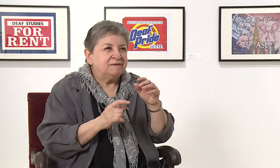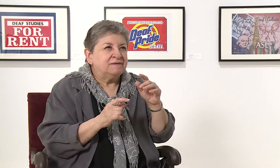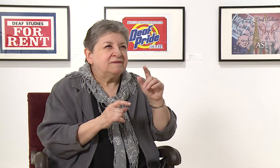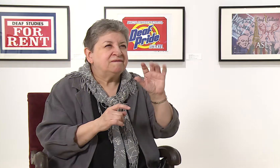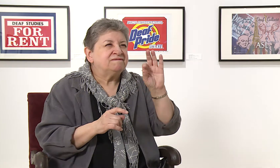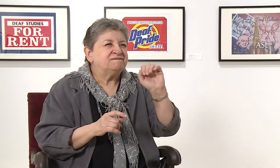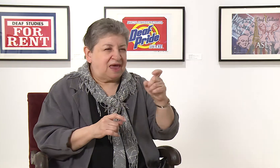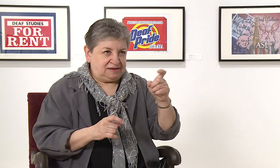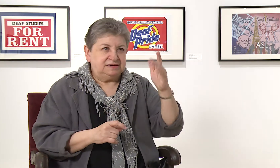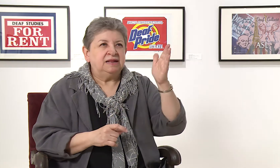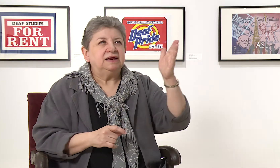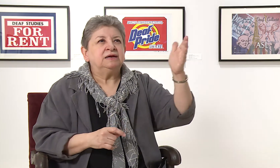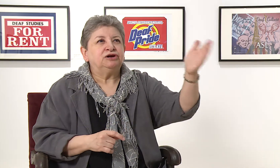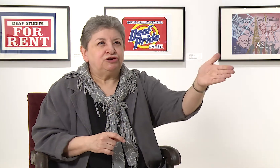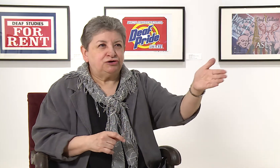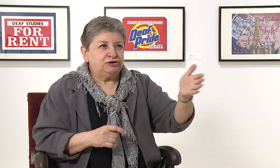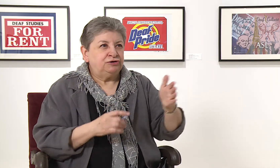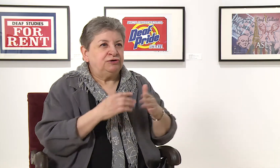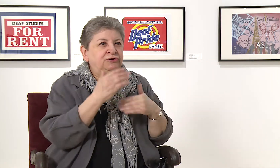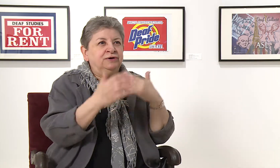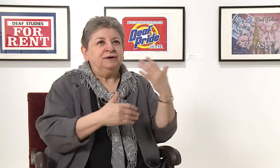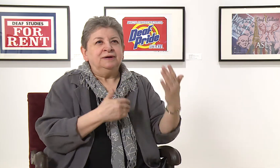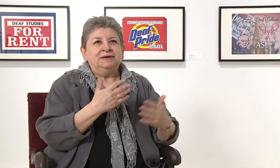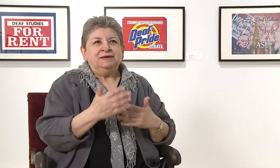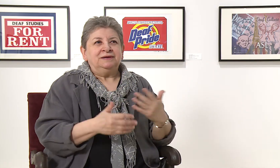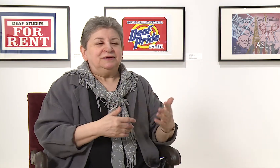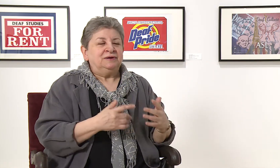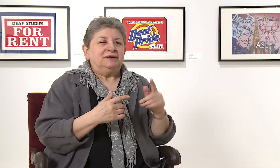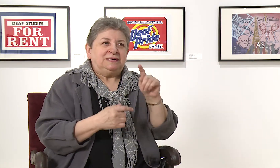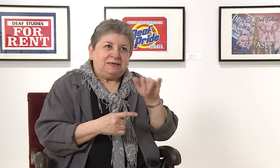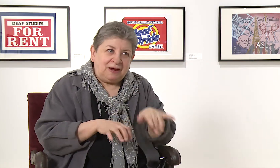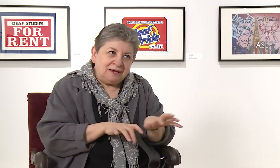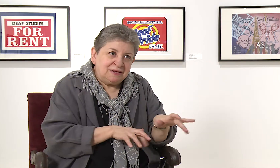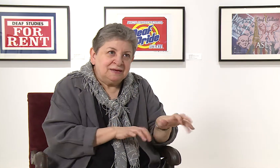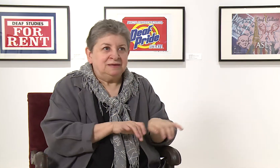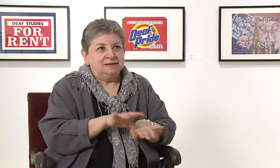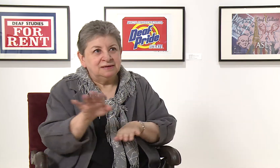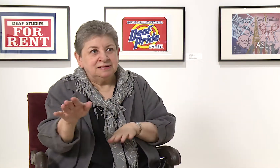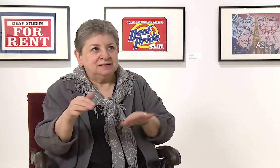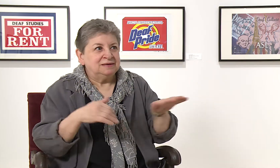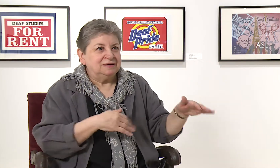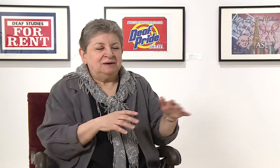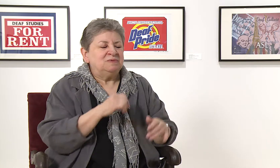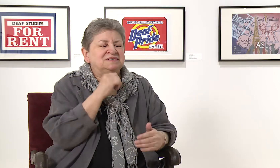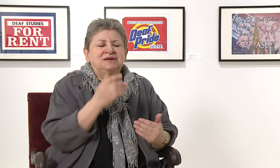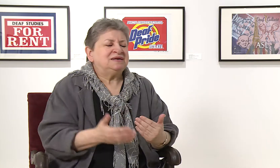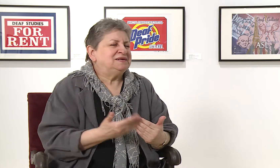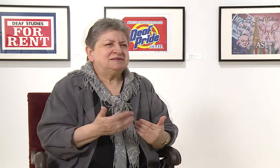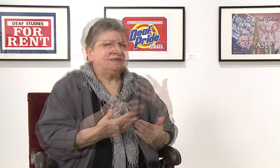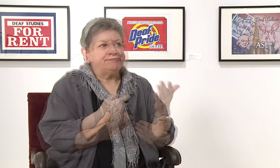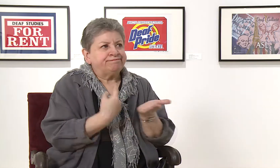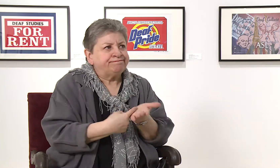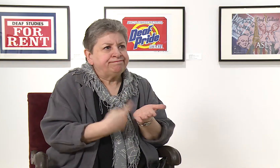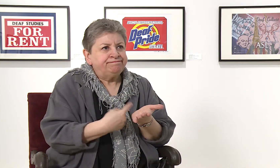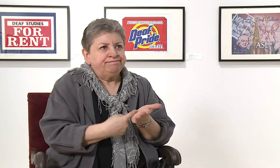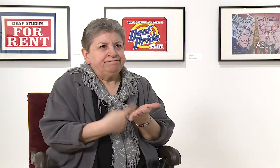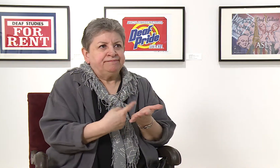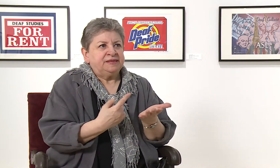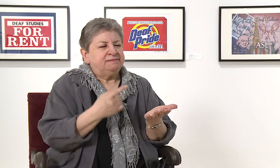The fax machine-- that helped later on. There was a lot of communicating through TTY. It was hard.